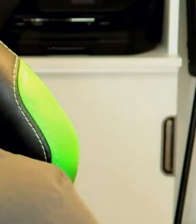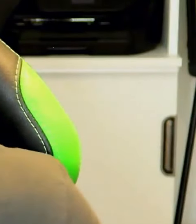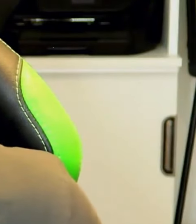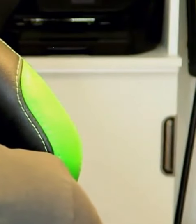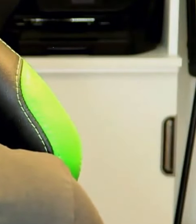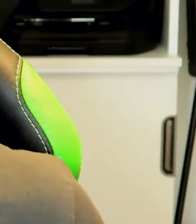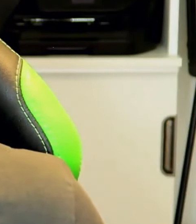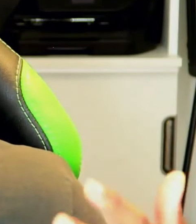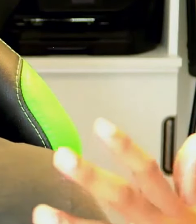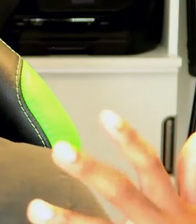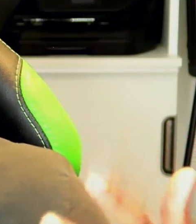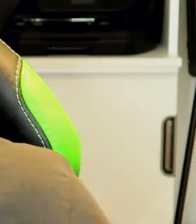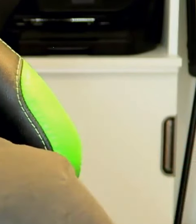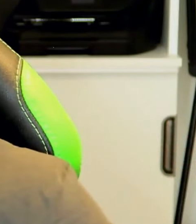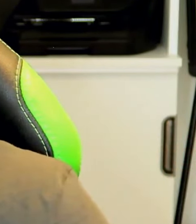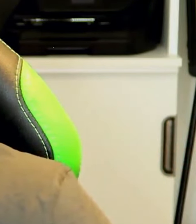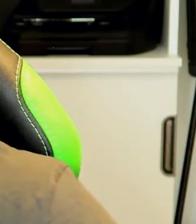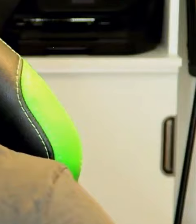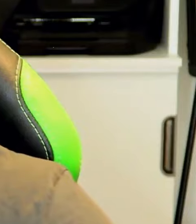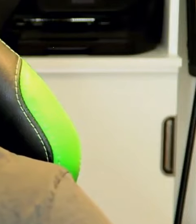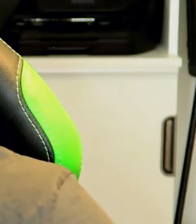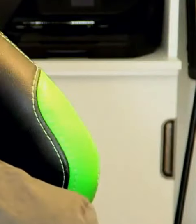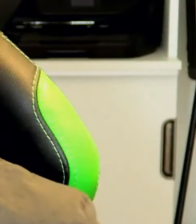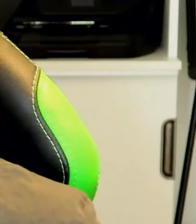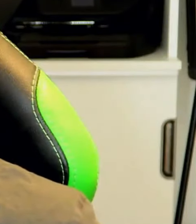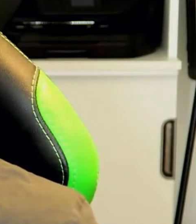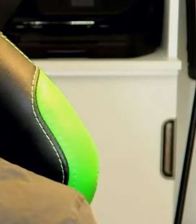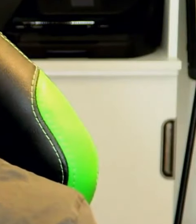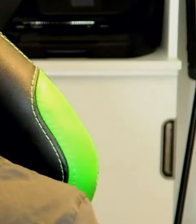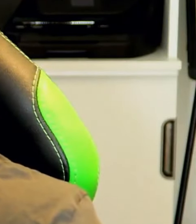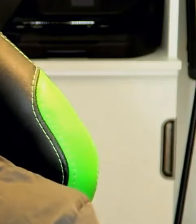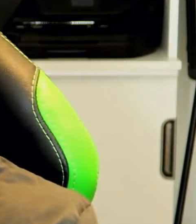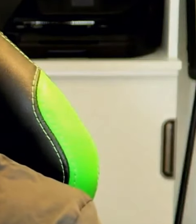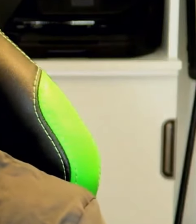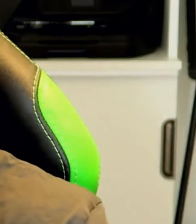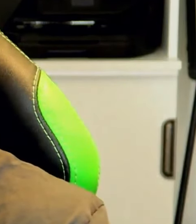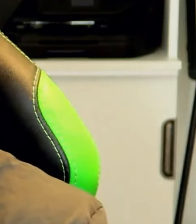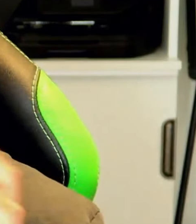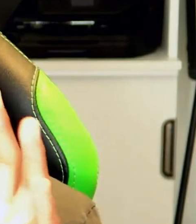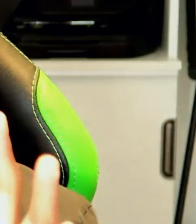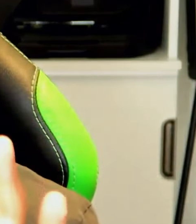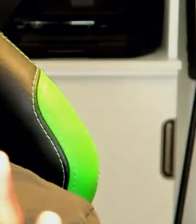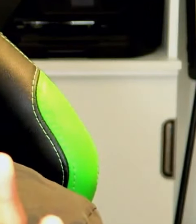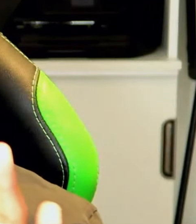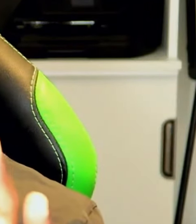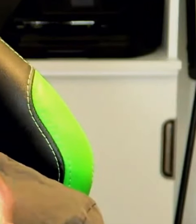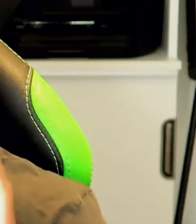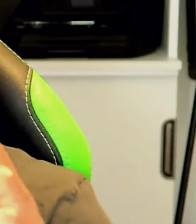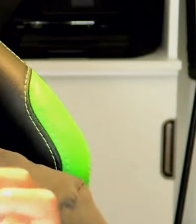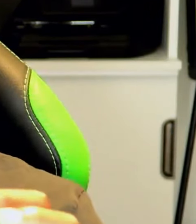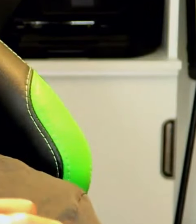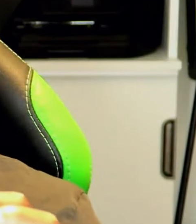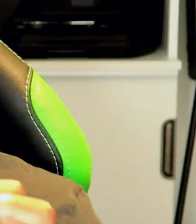SO WE'VE HEARD ABOUT HOW 2020 HAS BEEN FOR A FEW PEOPLE WITHIN THE COMMUNITY BUT WHAT IS NEXT FOR MINECRAFT?